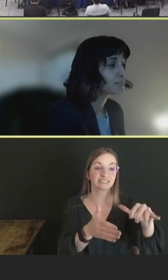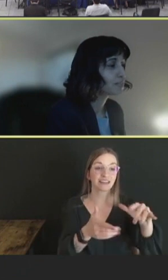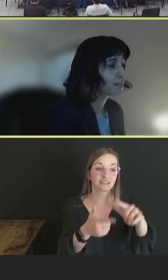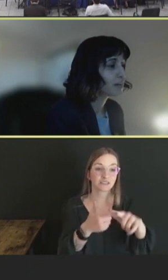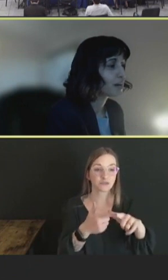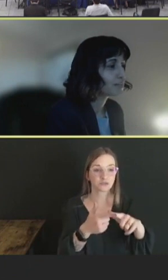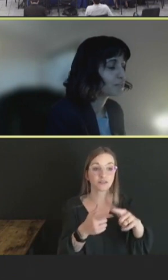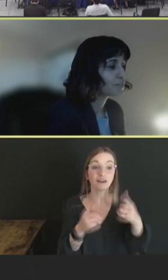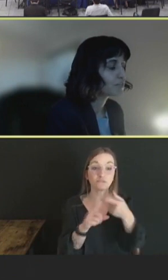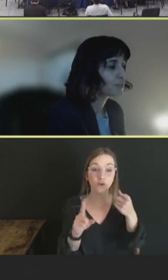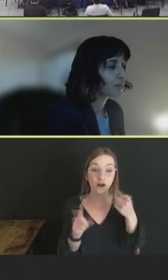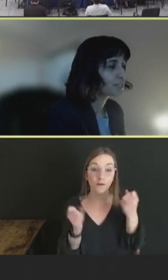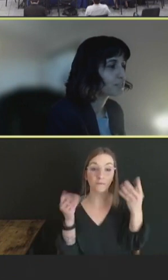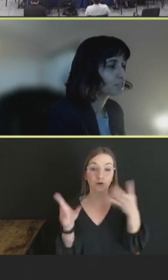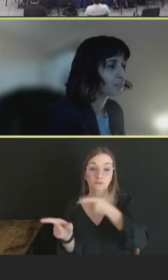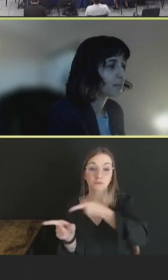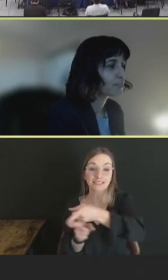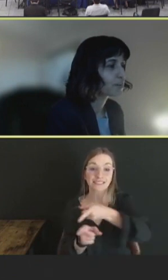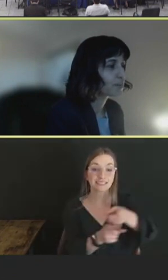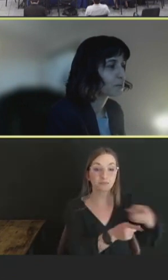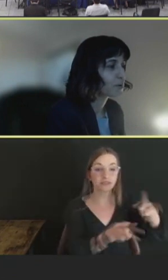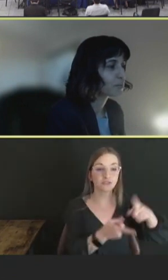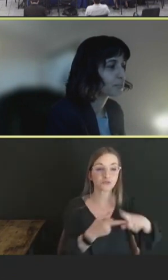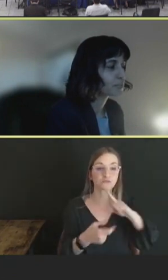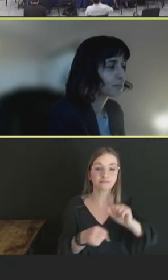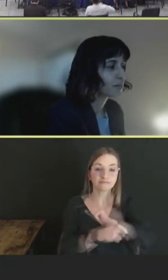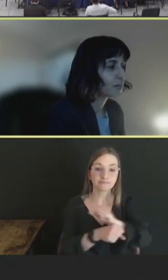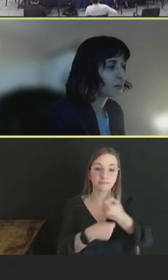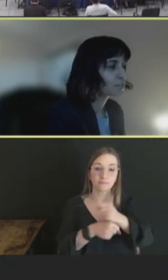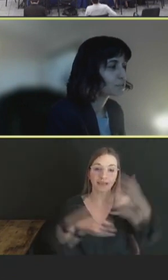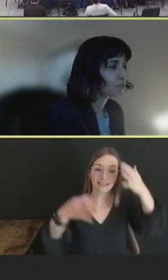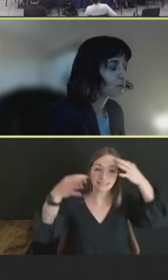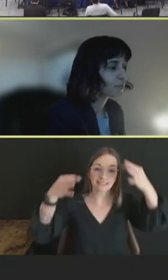of data on the safety of immunization and their components. Also importantly,